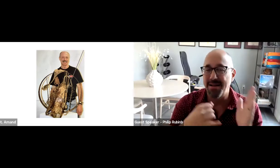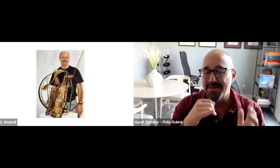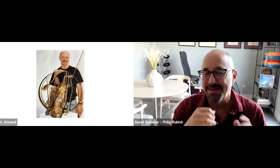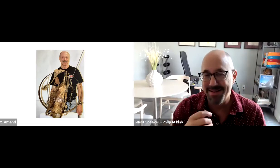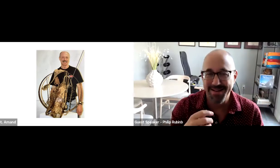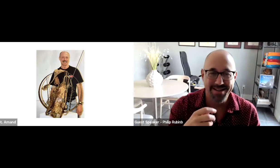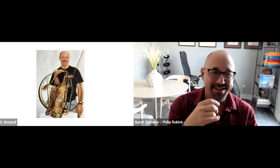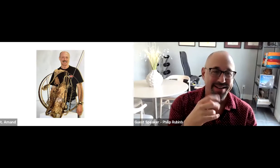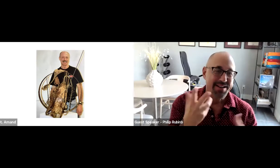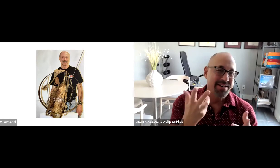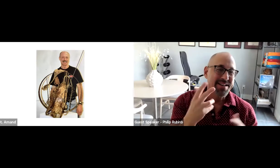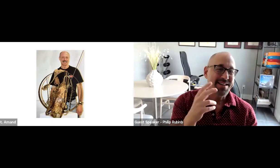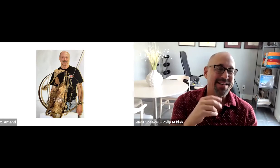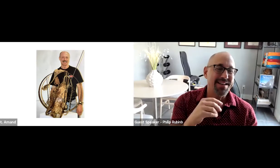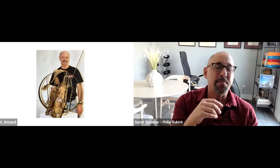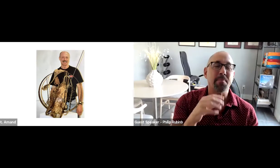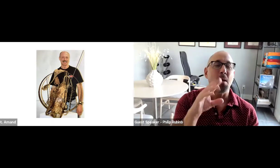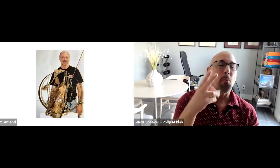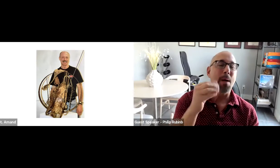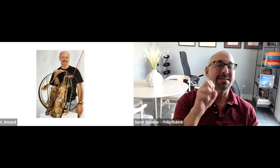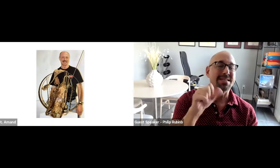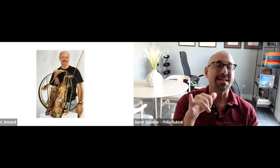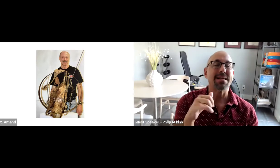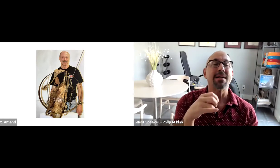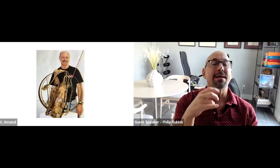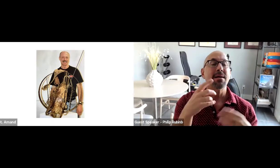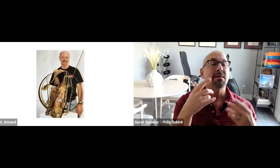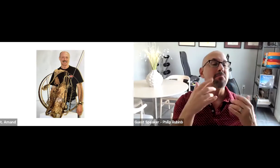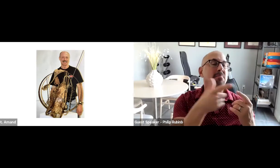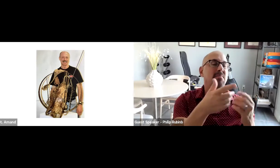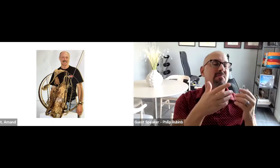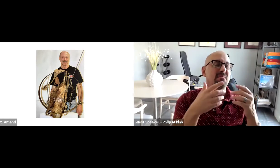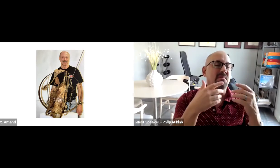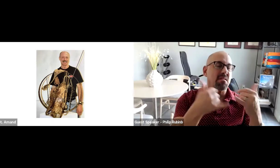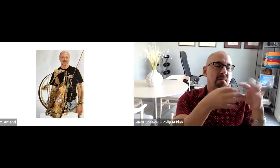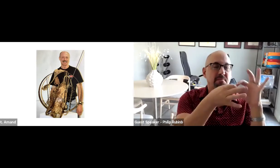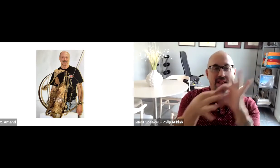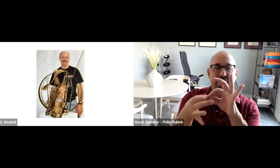so that's why he made this piece of artwork. I just thought that was funny. Ha ha ha ha!